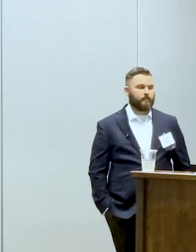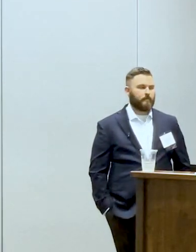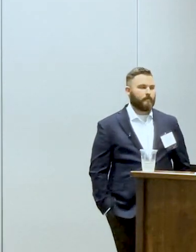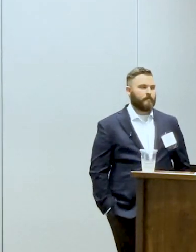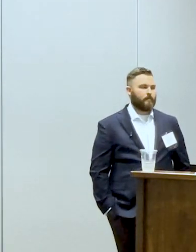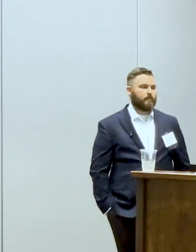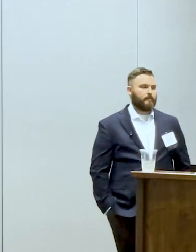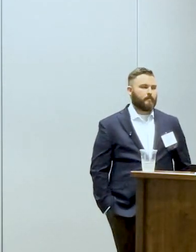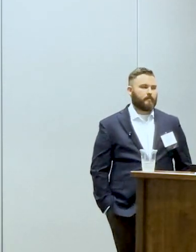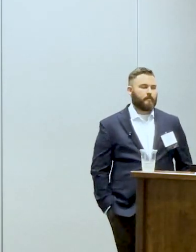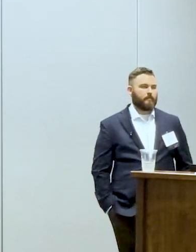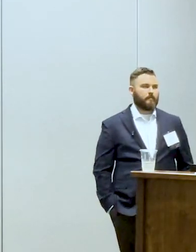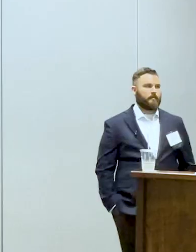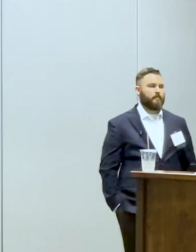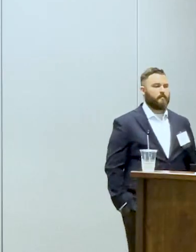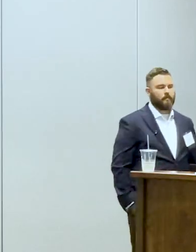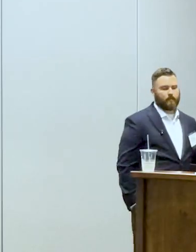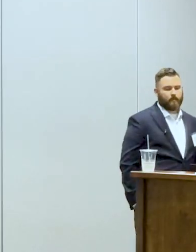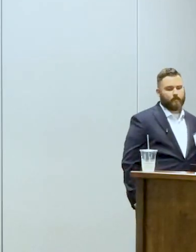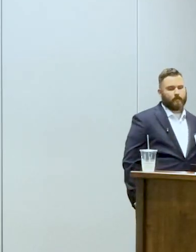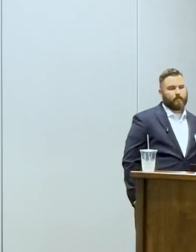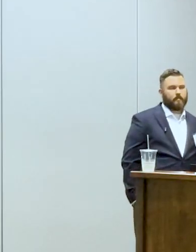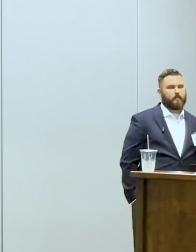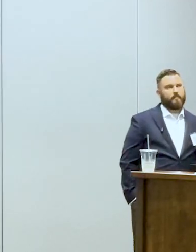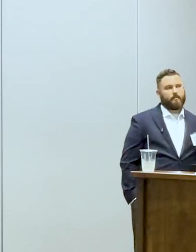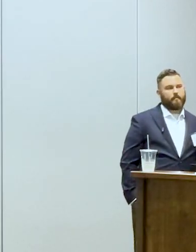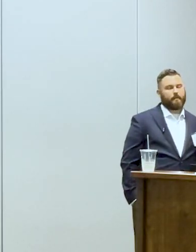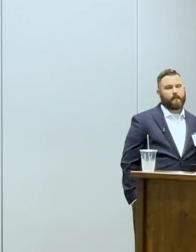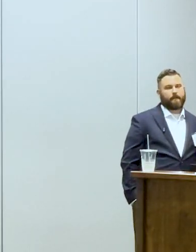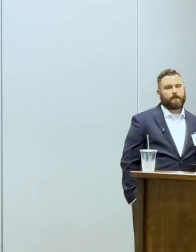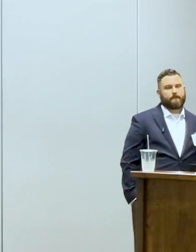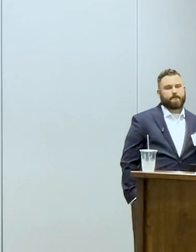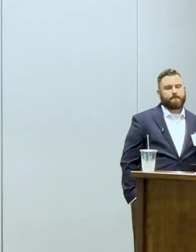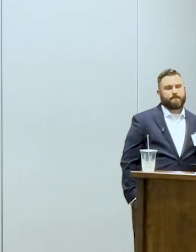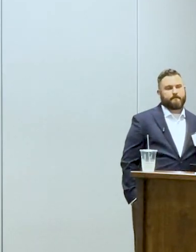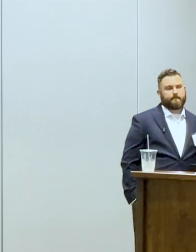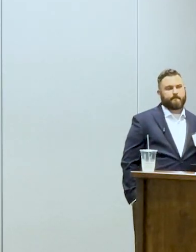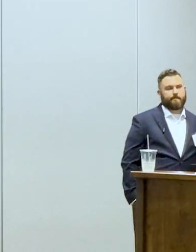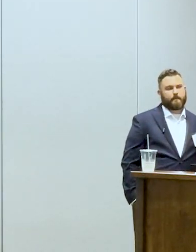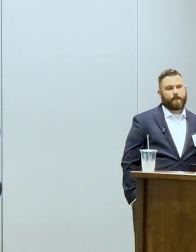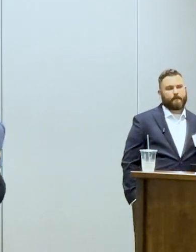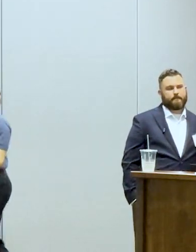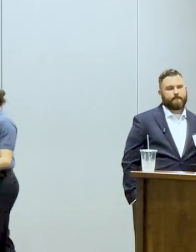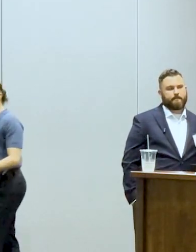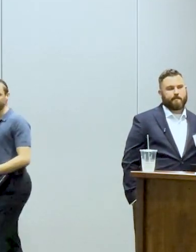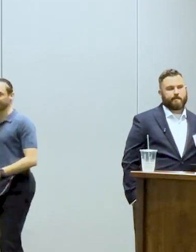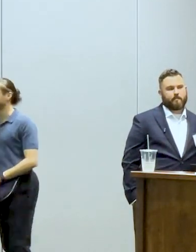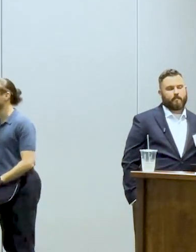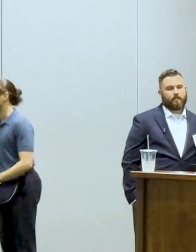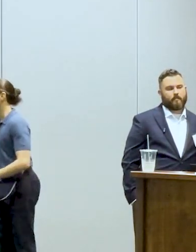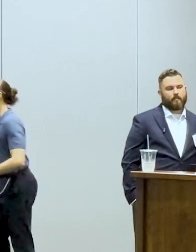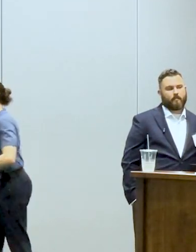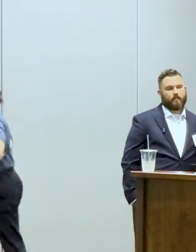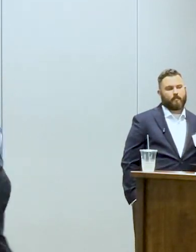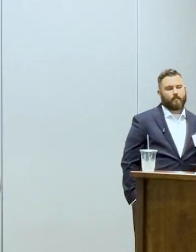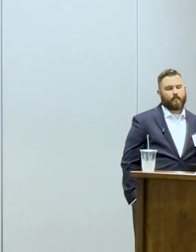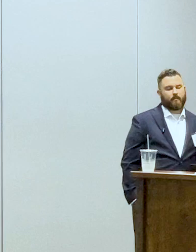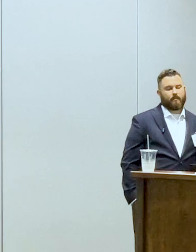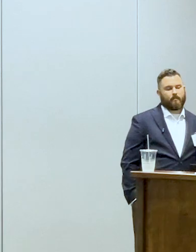language adjustments that make it cognitively or linguistically, linguistically accessible for Diverse Learners